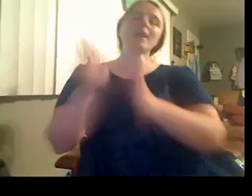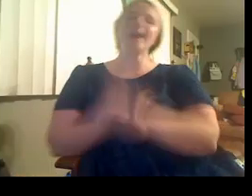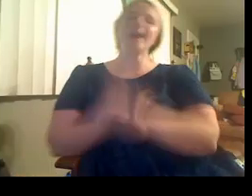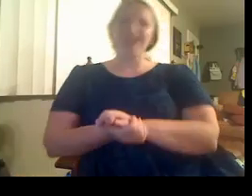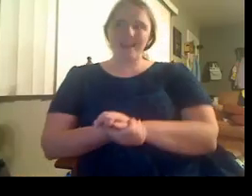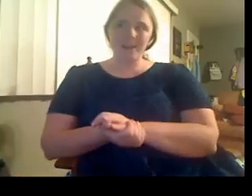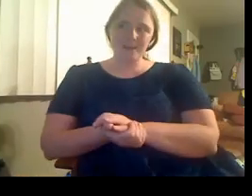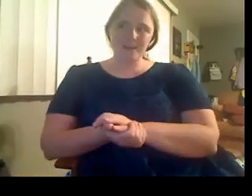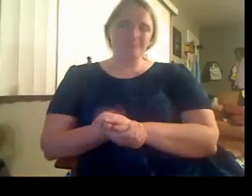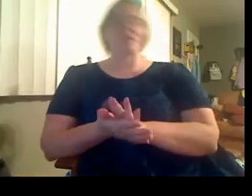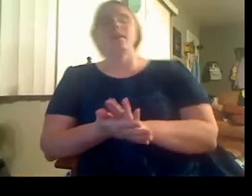Hello.